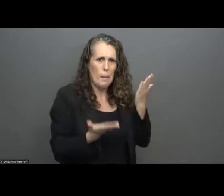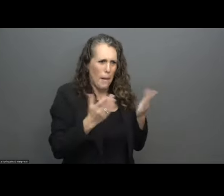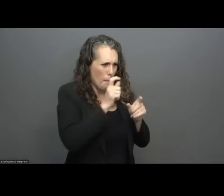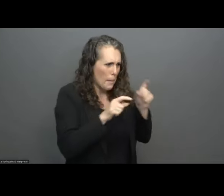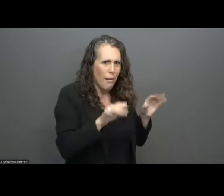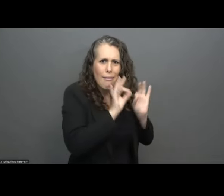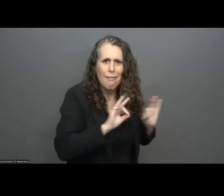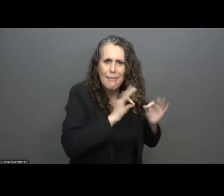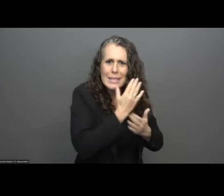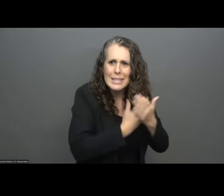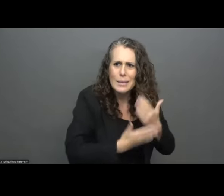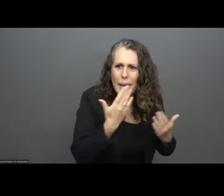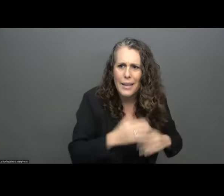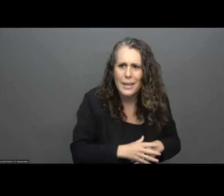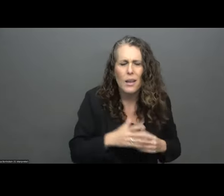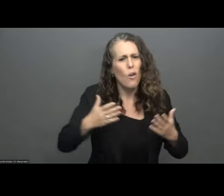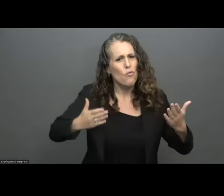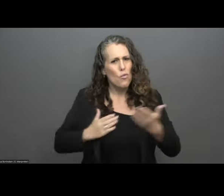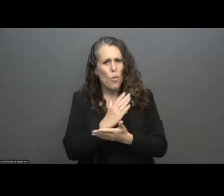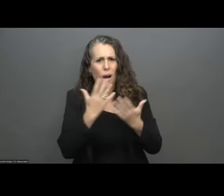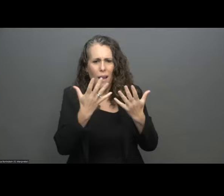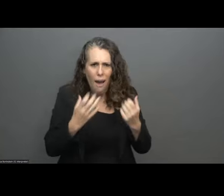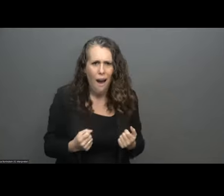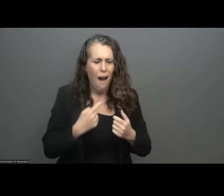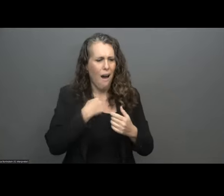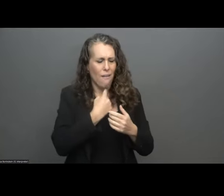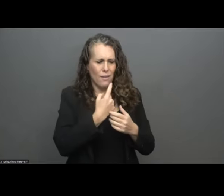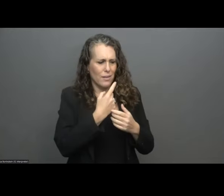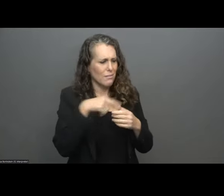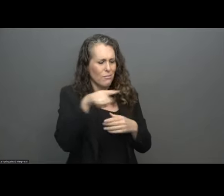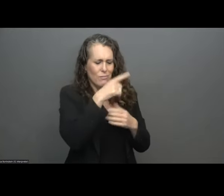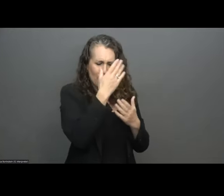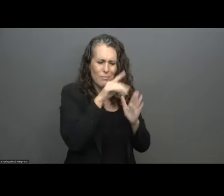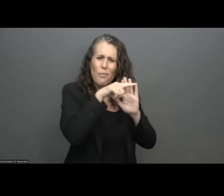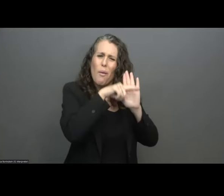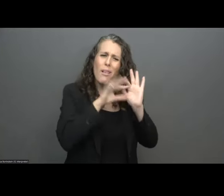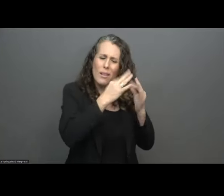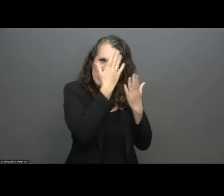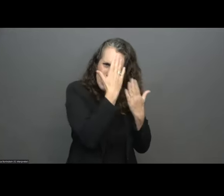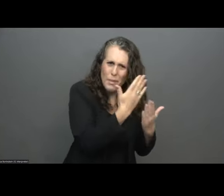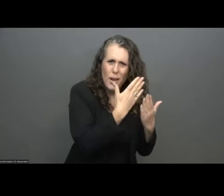harassment, and top Group Policy within Accenture and commit to providing